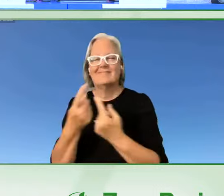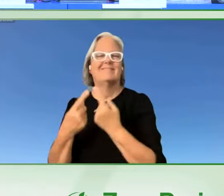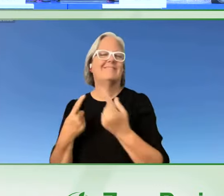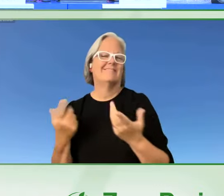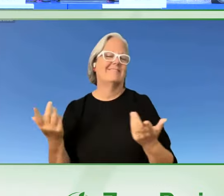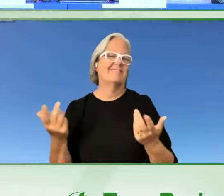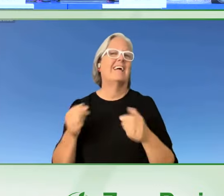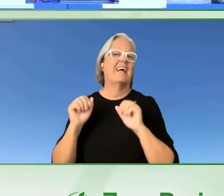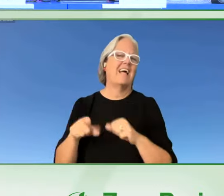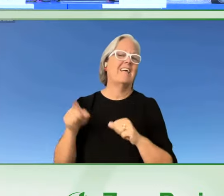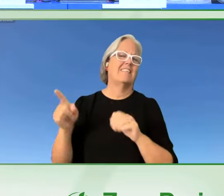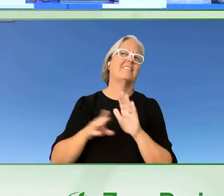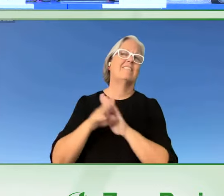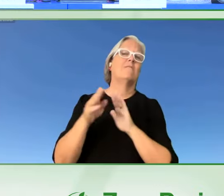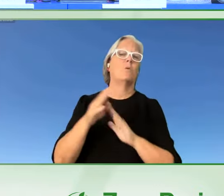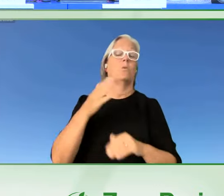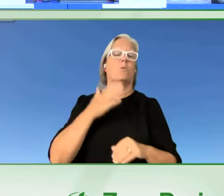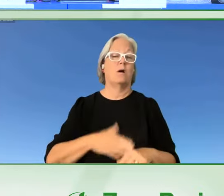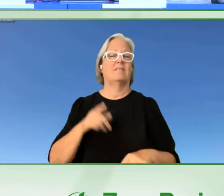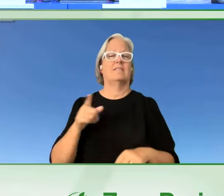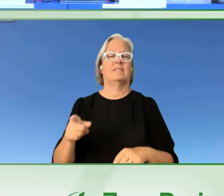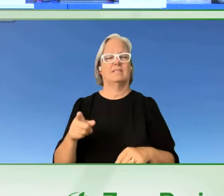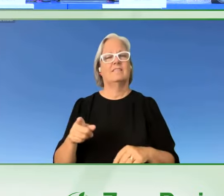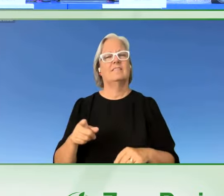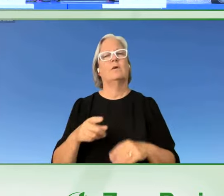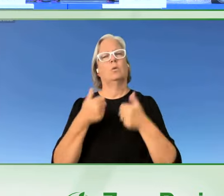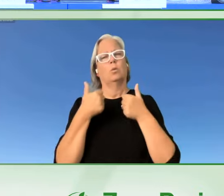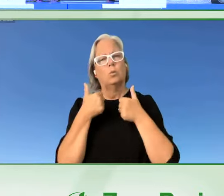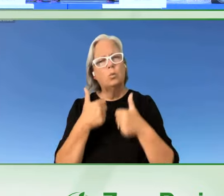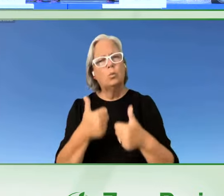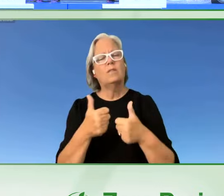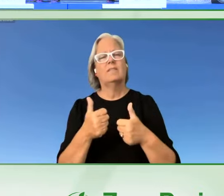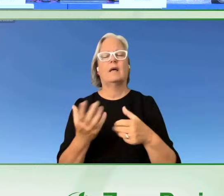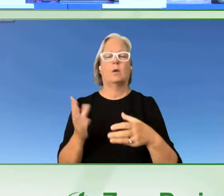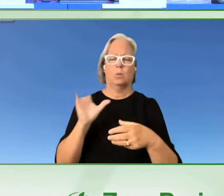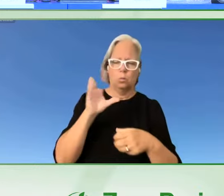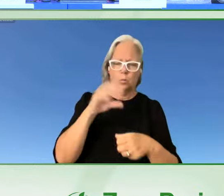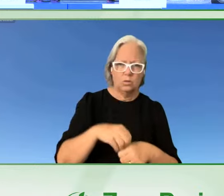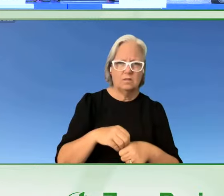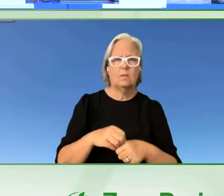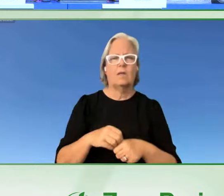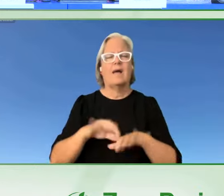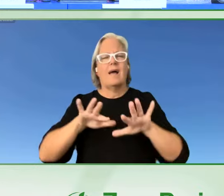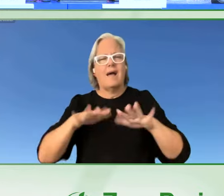That is what inclusion is about.